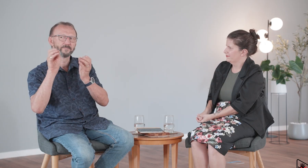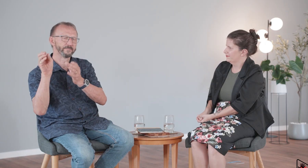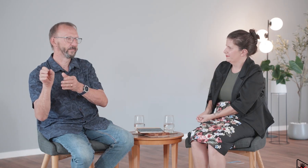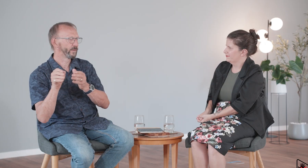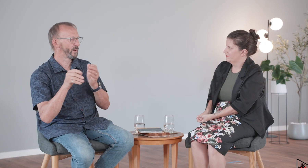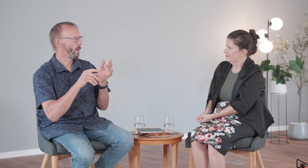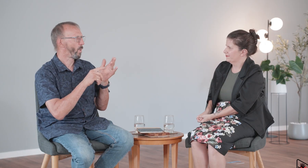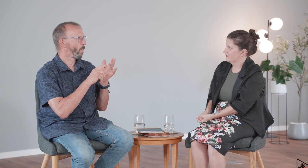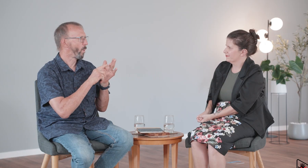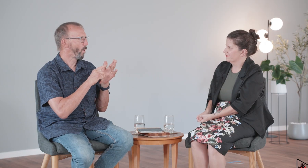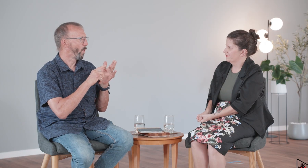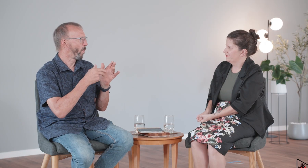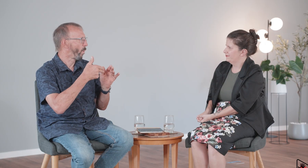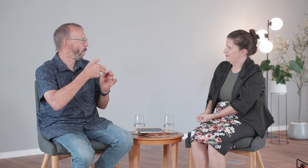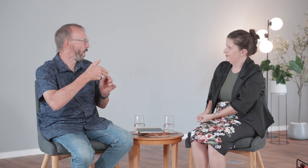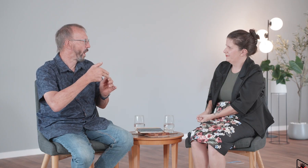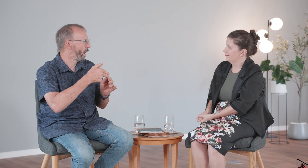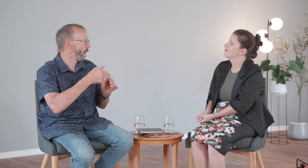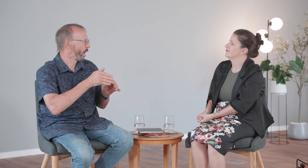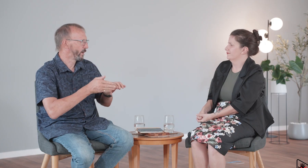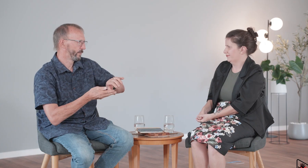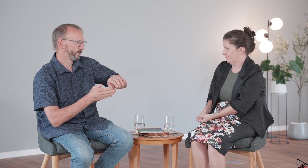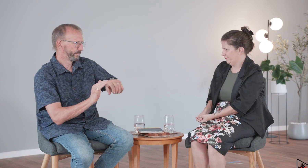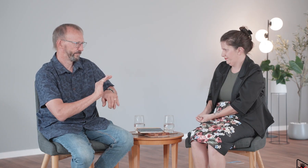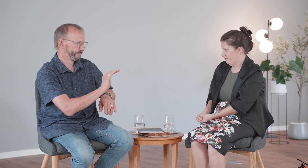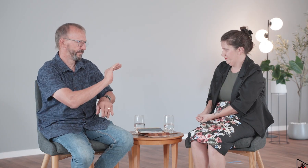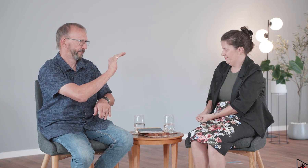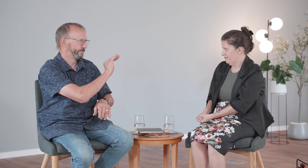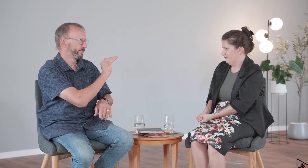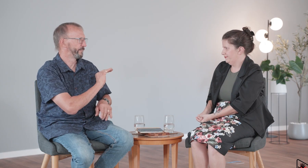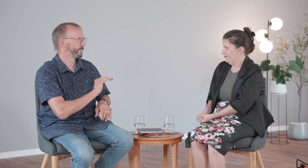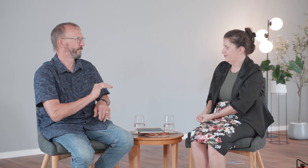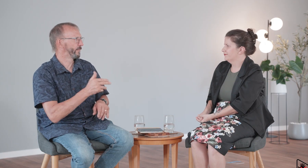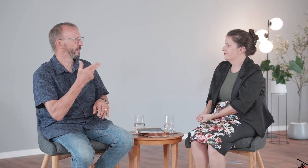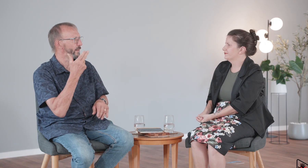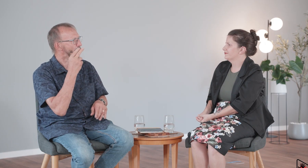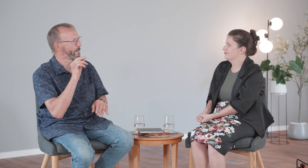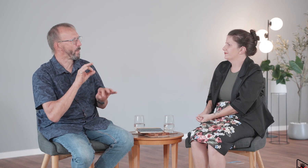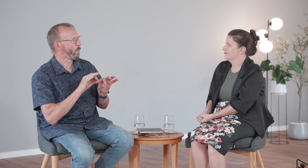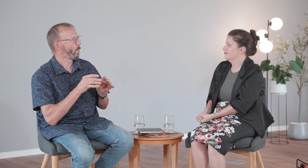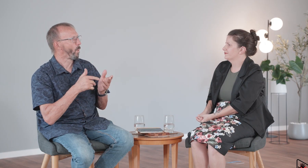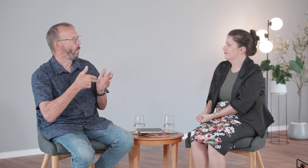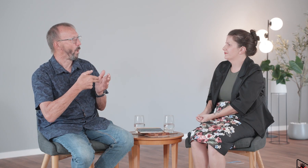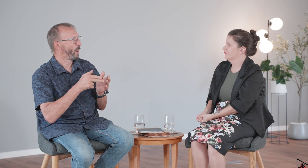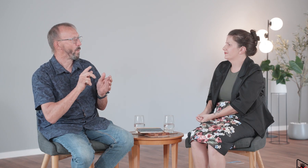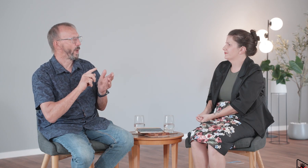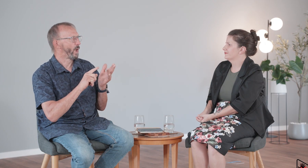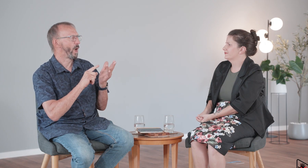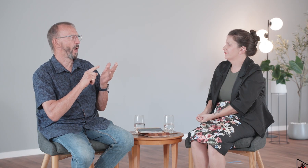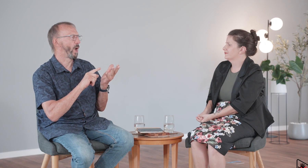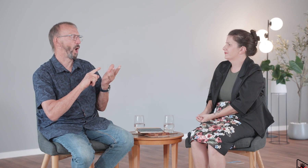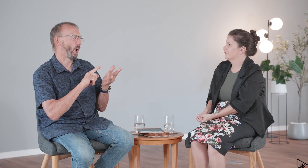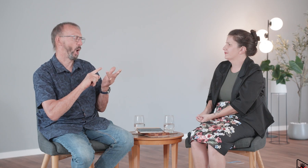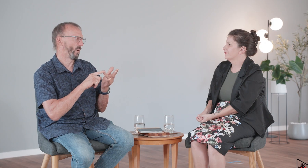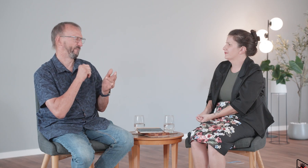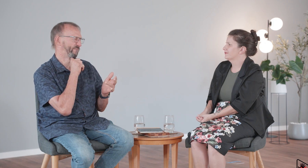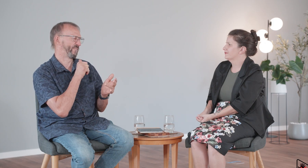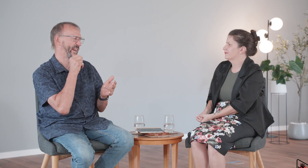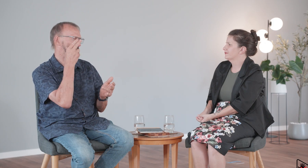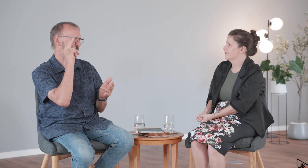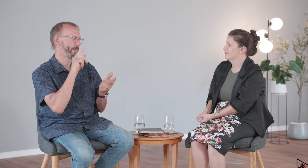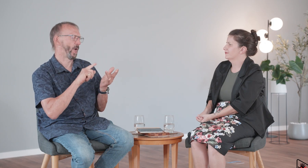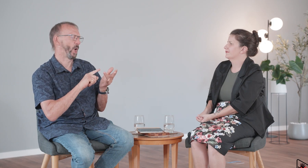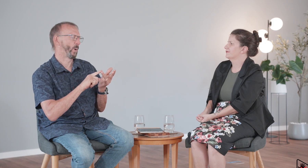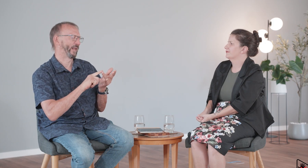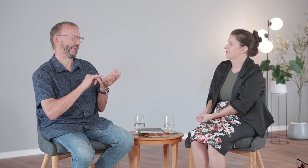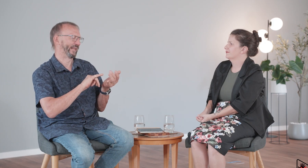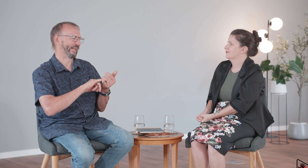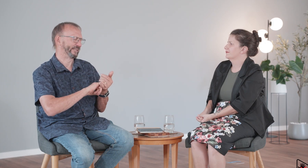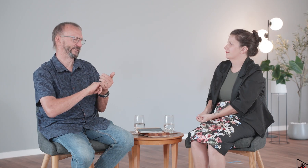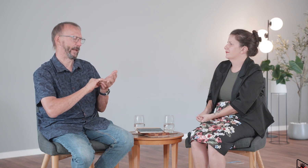and then we'll put some oil on it. And so the oil we use is a slightly unusual name. It's called